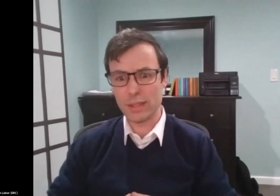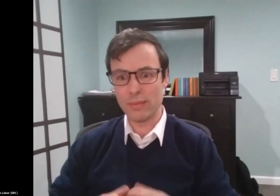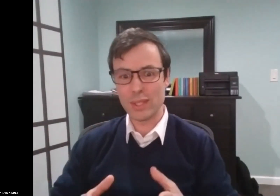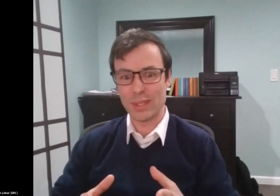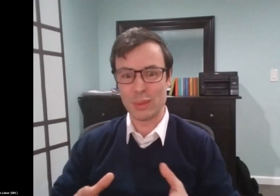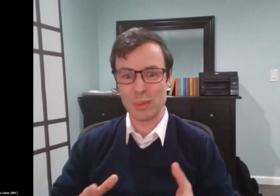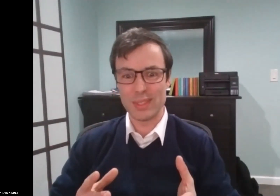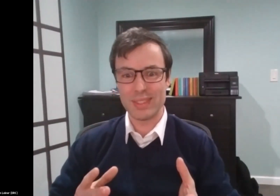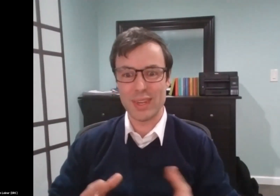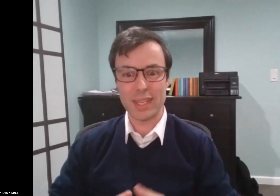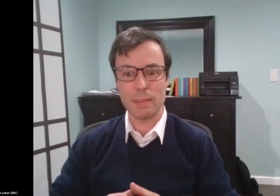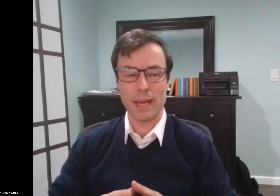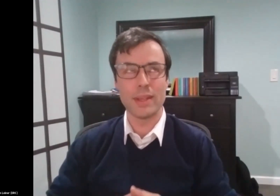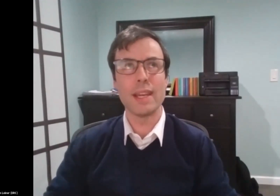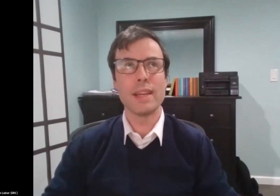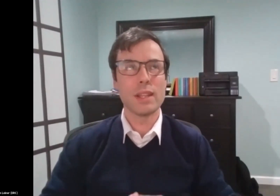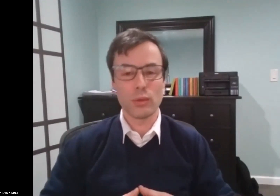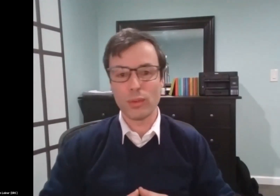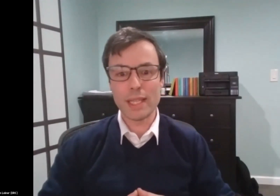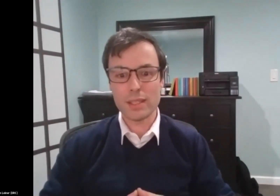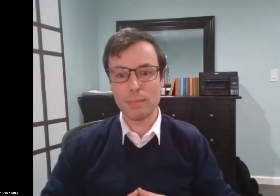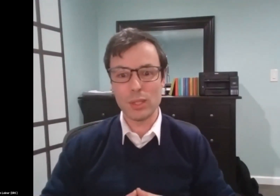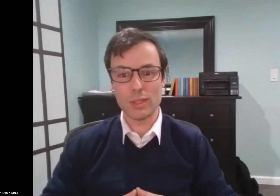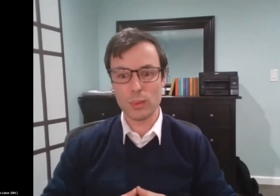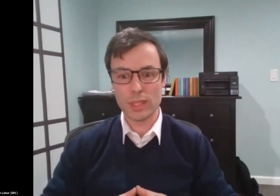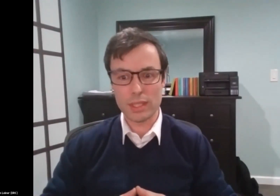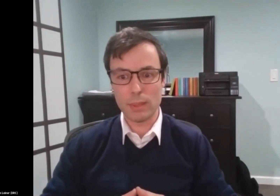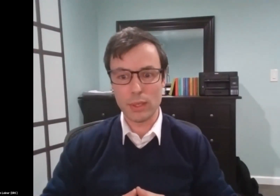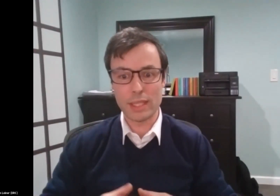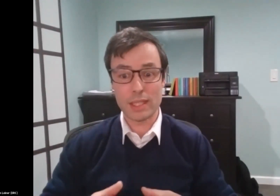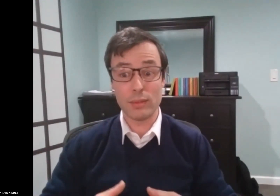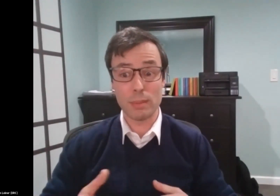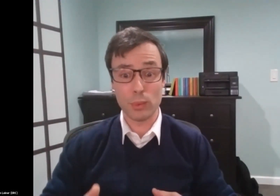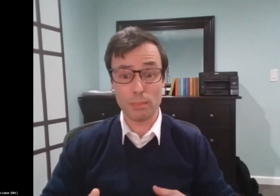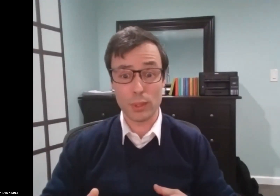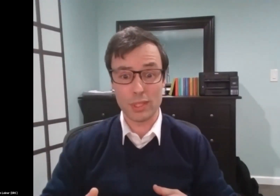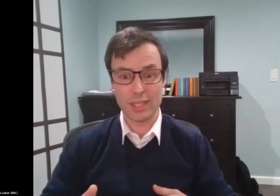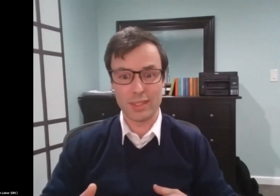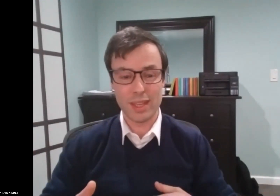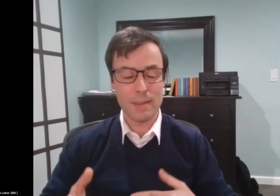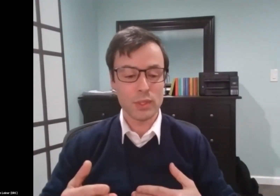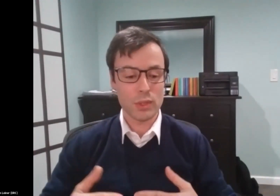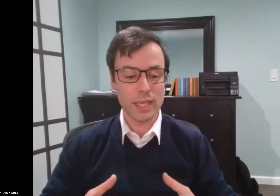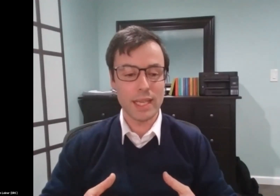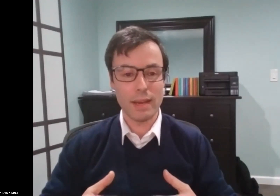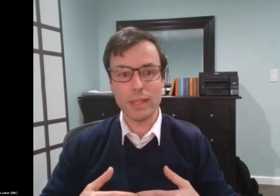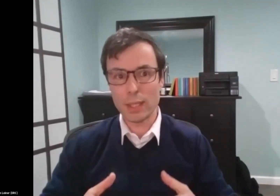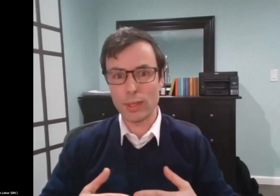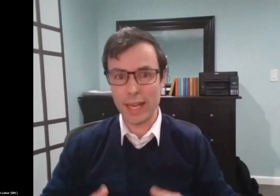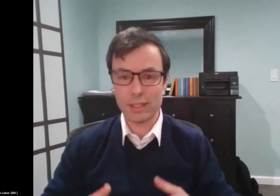visitation policies, we're not really talking about visitation or even the rights of visitors. We're talking